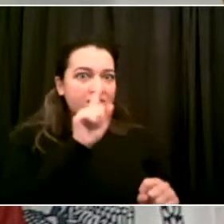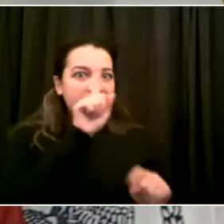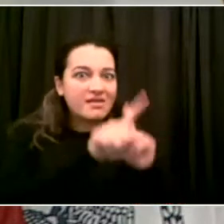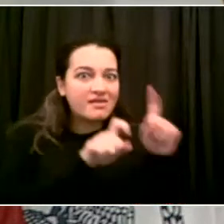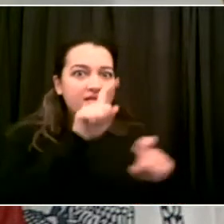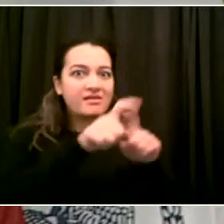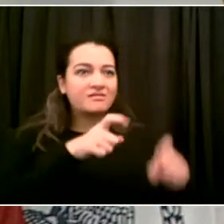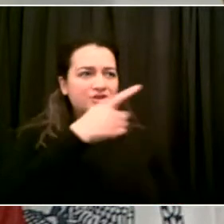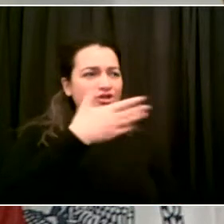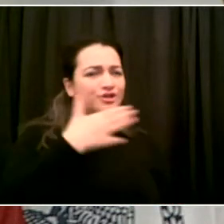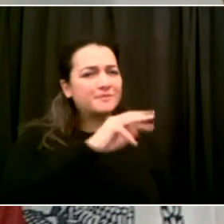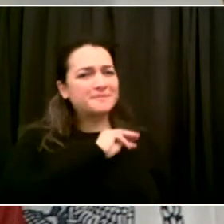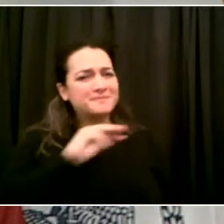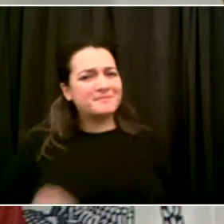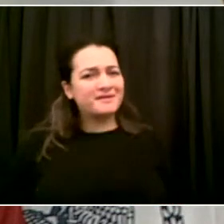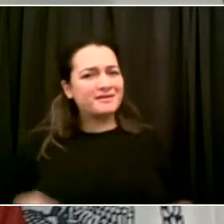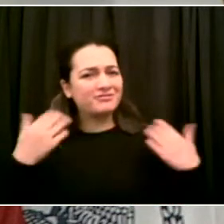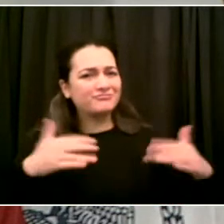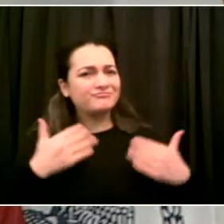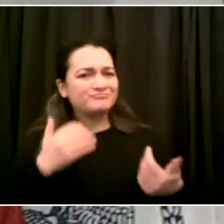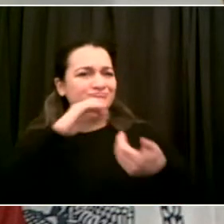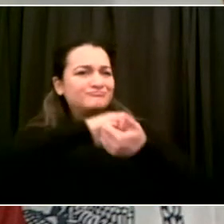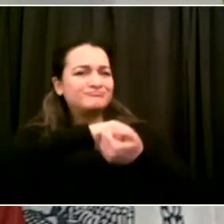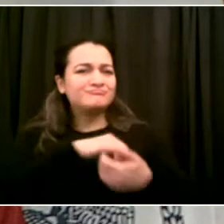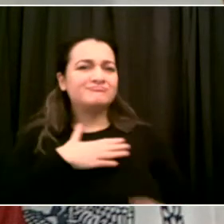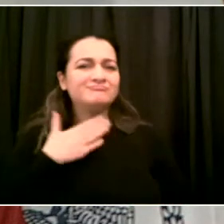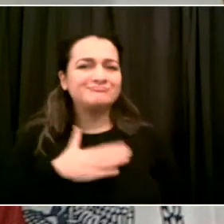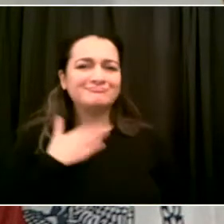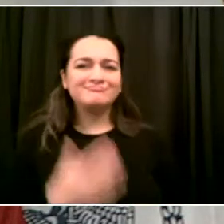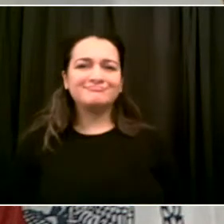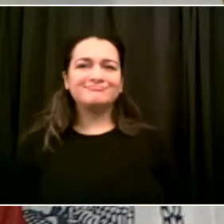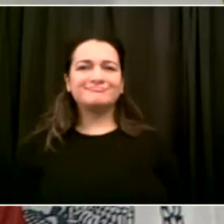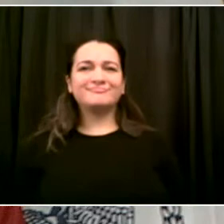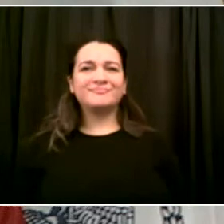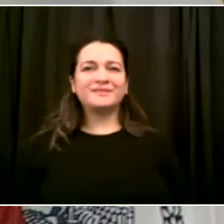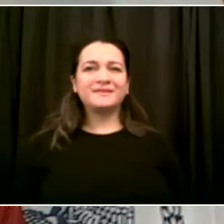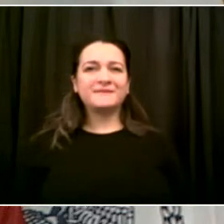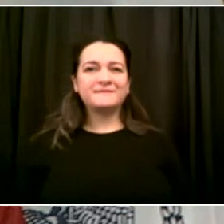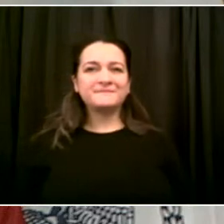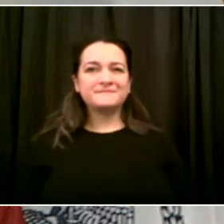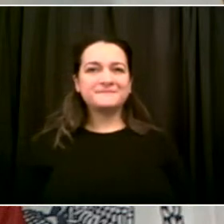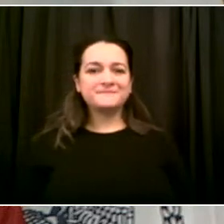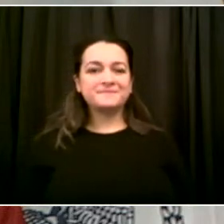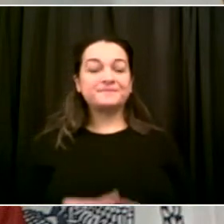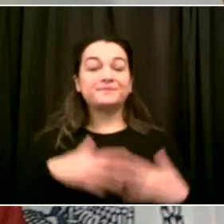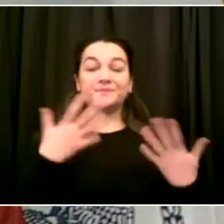ABLE TO ACCESS QUESTIONS AND PREVIOIOS UMAYORS QUESTIONS AND REVEAL THE